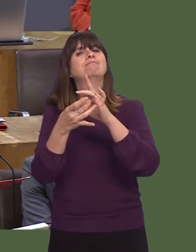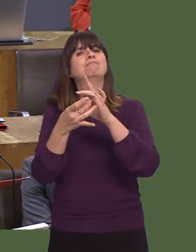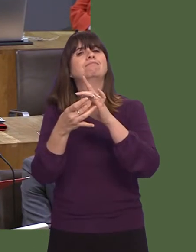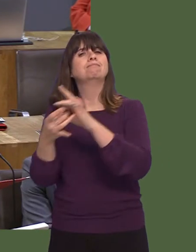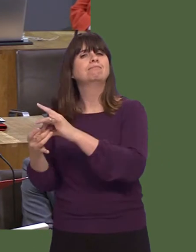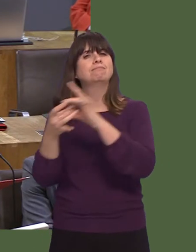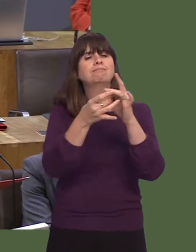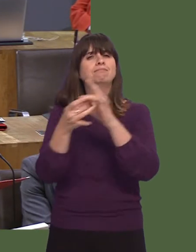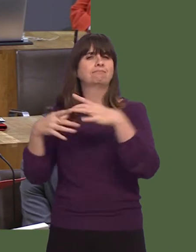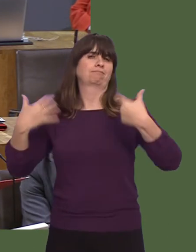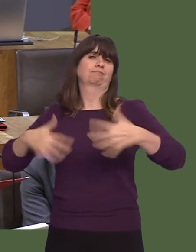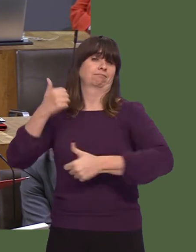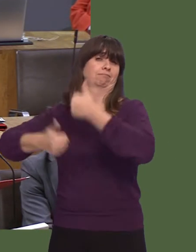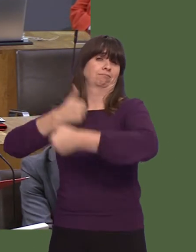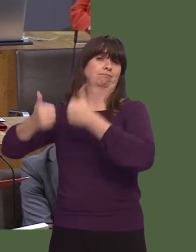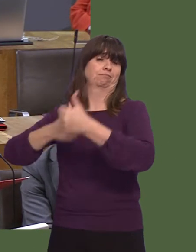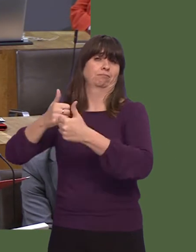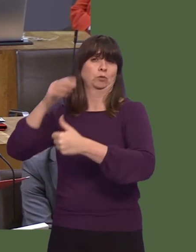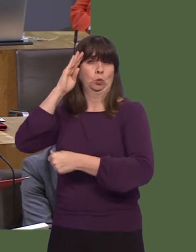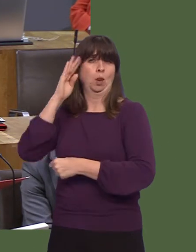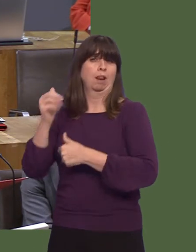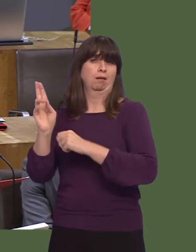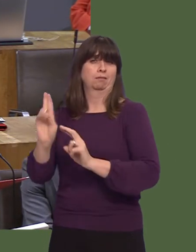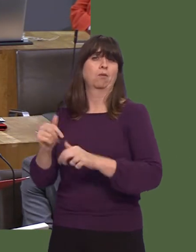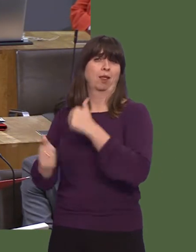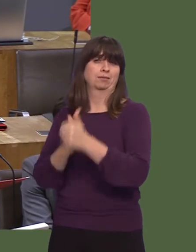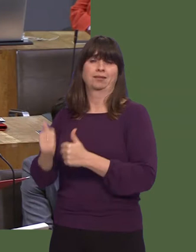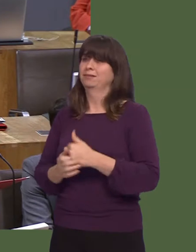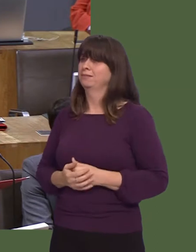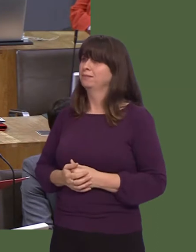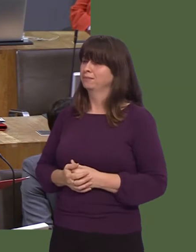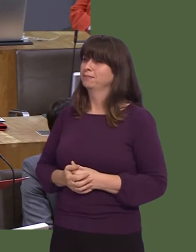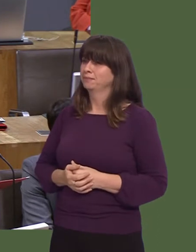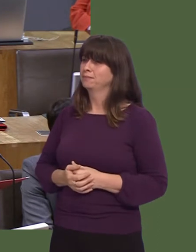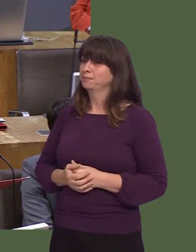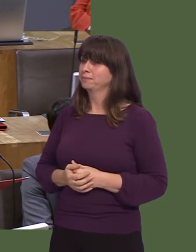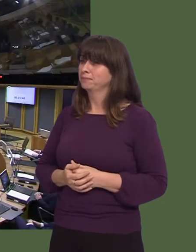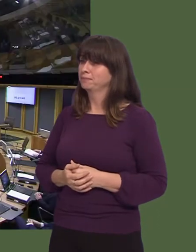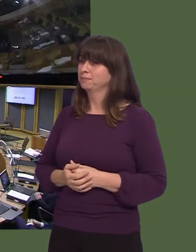and I very much congratulate the school. Mark Reckless AM: First Minister, as well